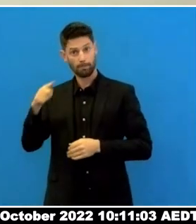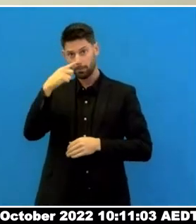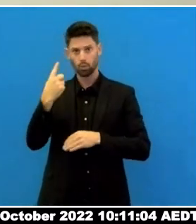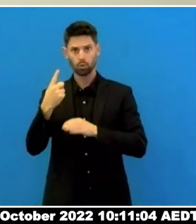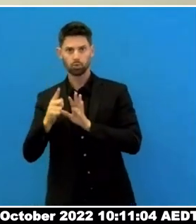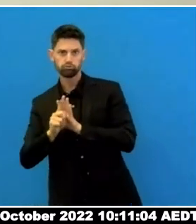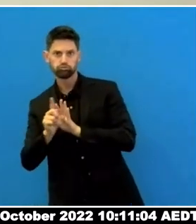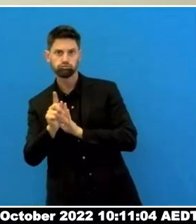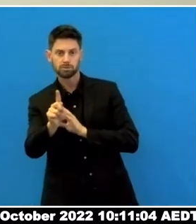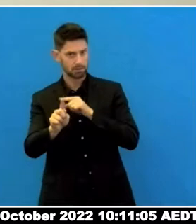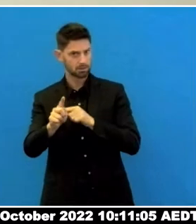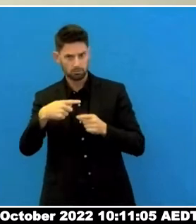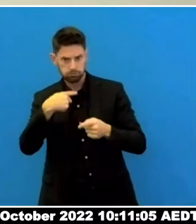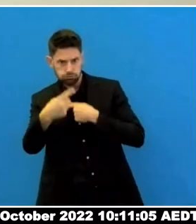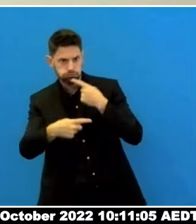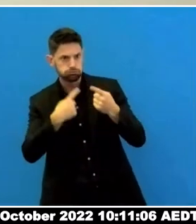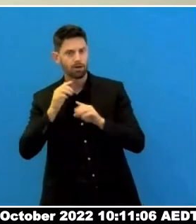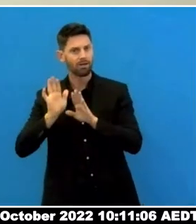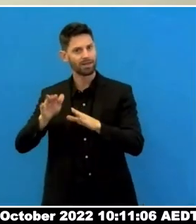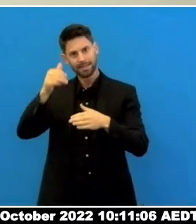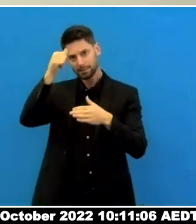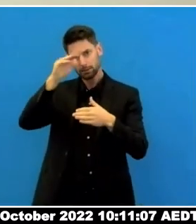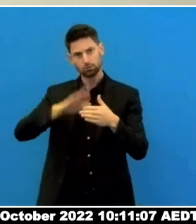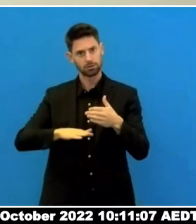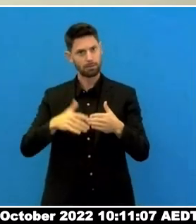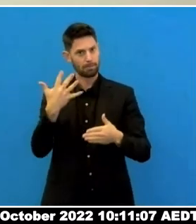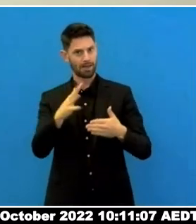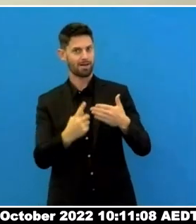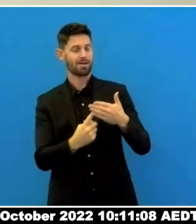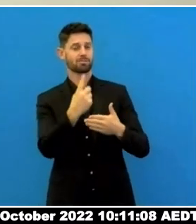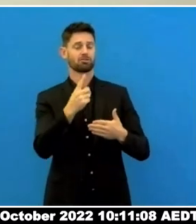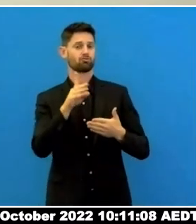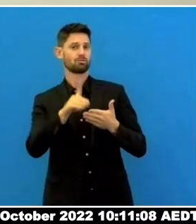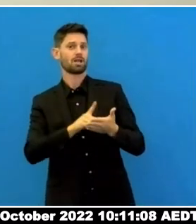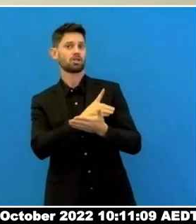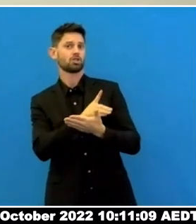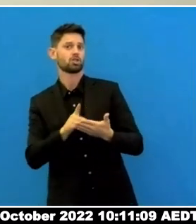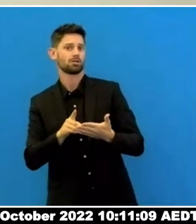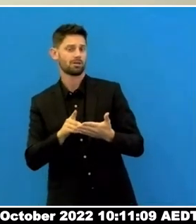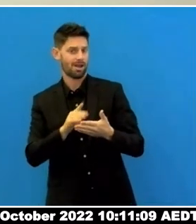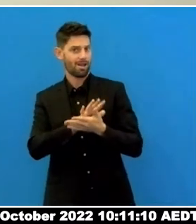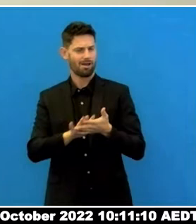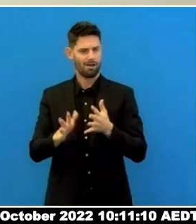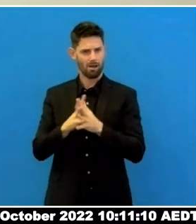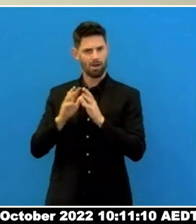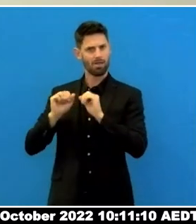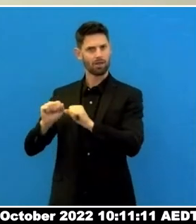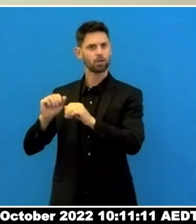of multiple forms of discrimination and the strength drawn from their communities to overcome structural barriers.